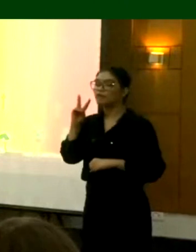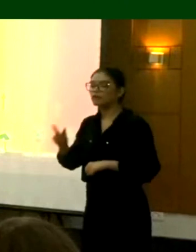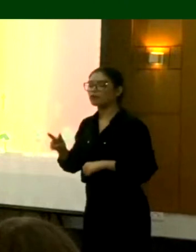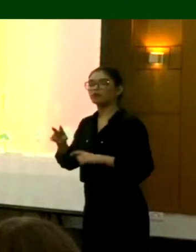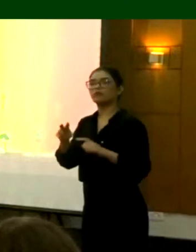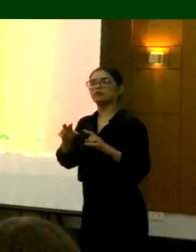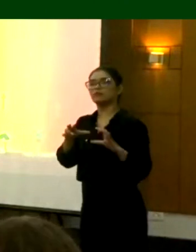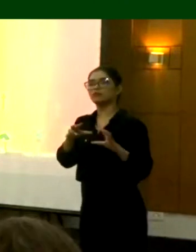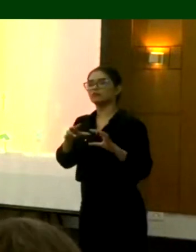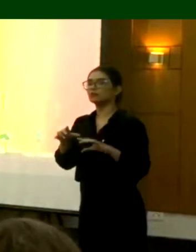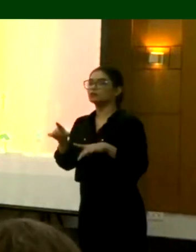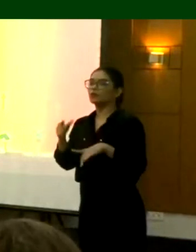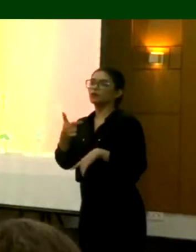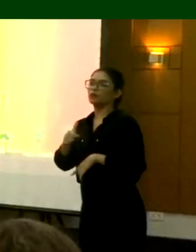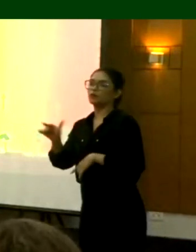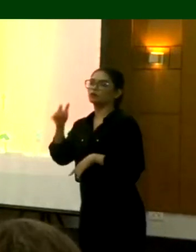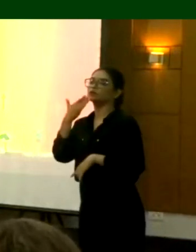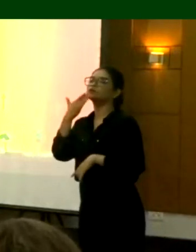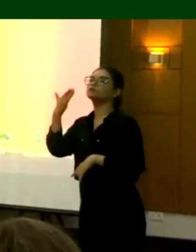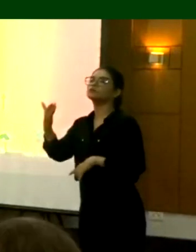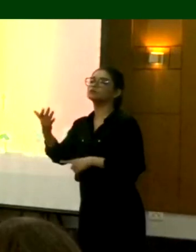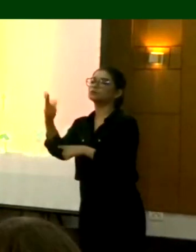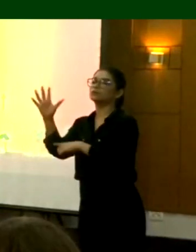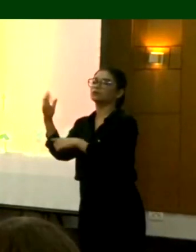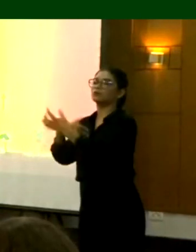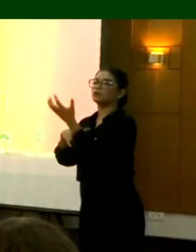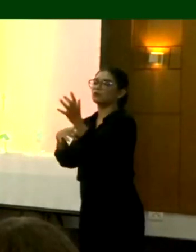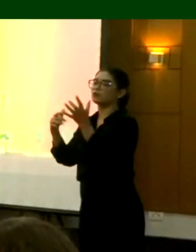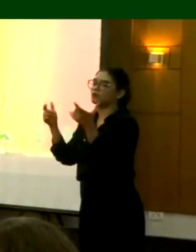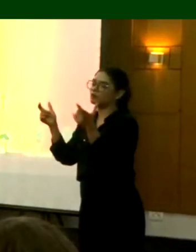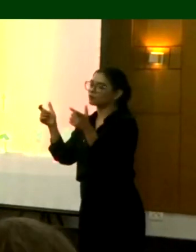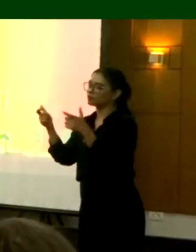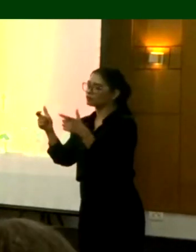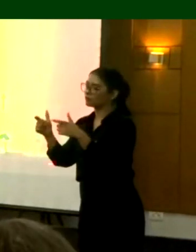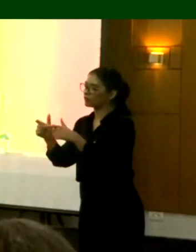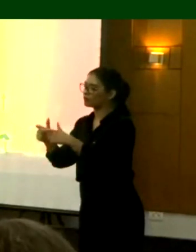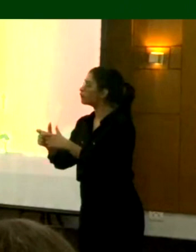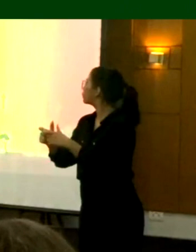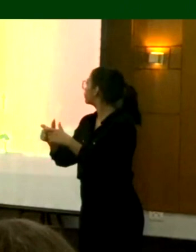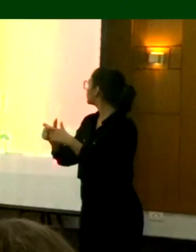then the vegetation begins to decrease until it reaches, for example, a roof